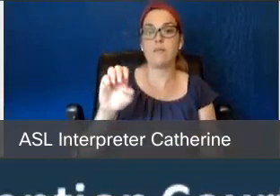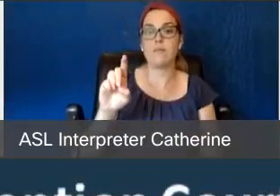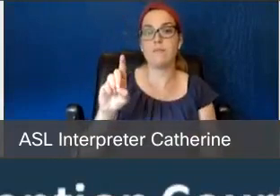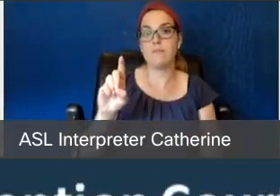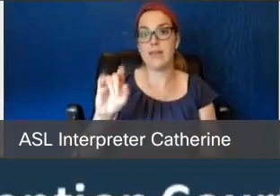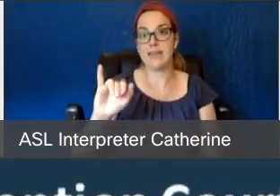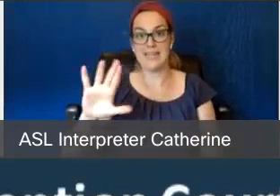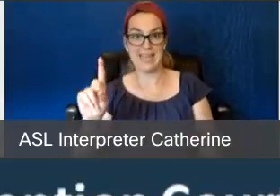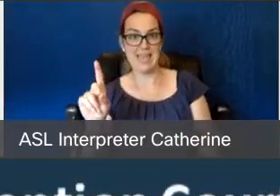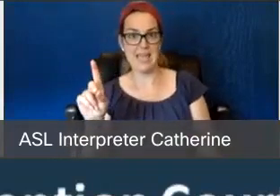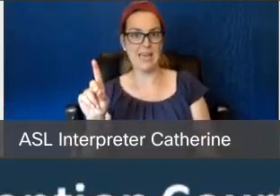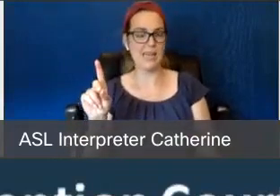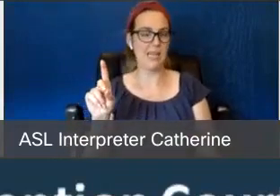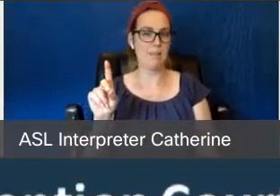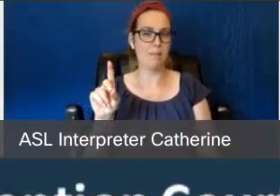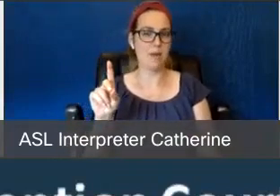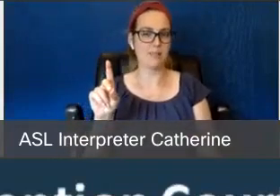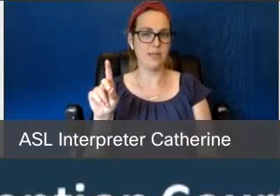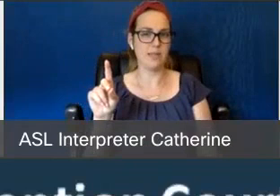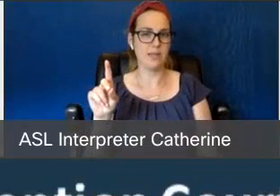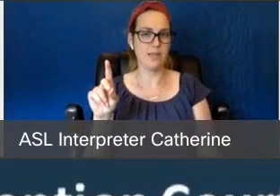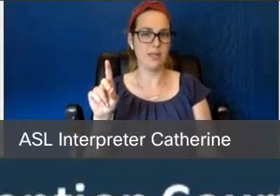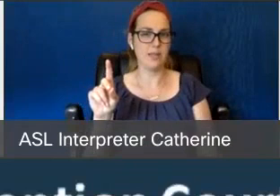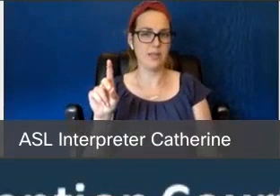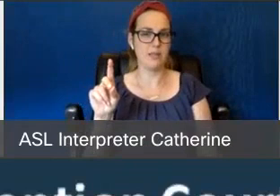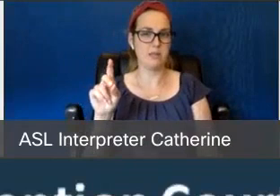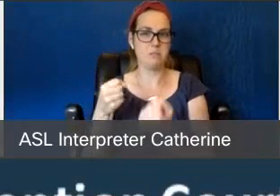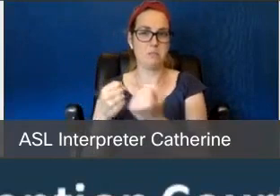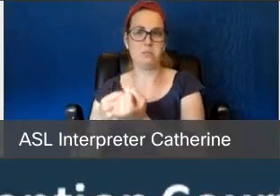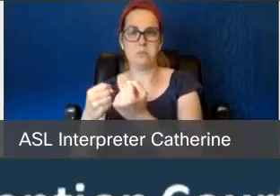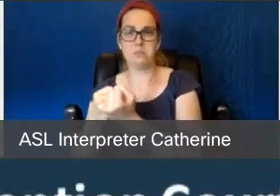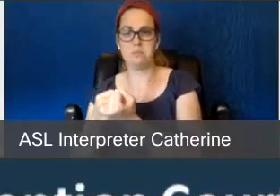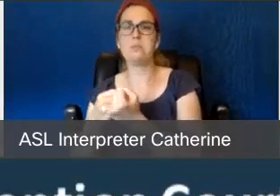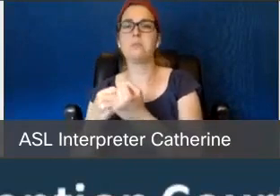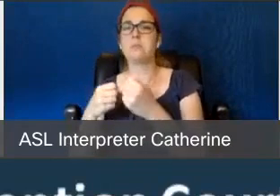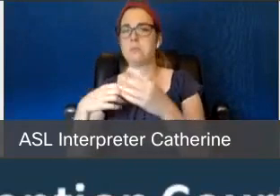it's on-site because if you hear stories from our recovery community about the red tape